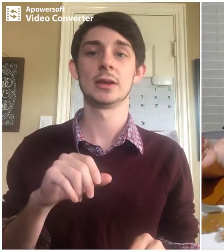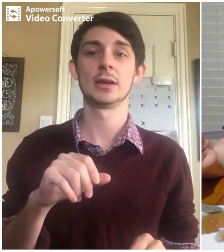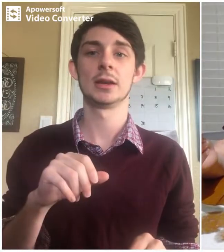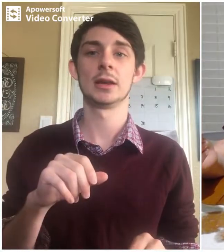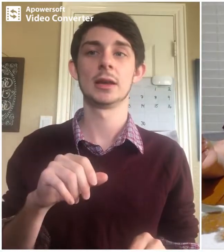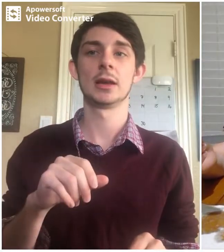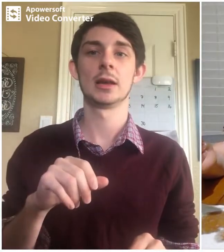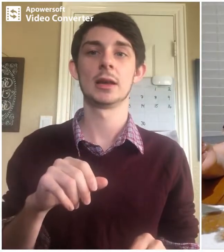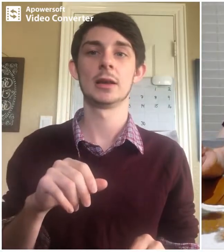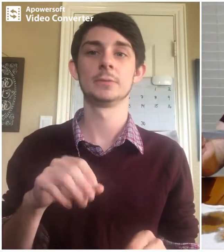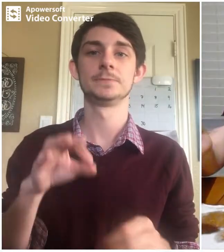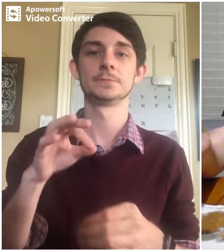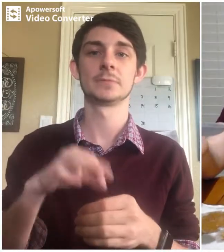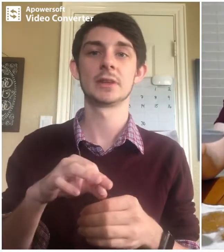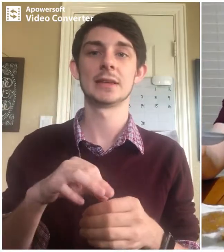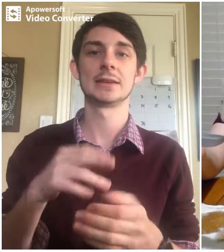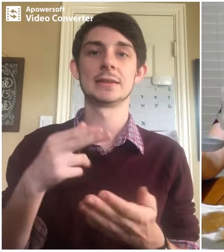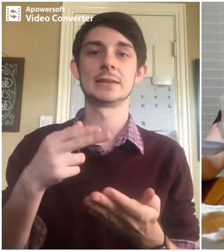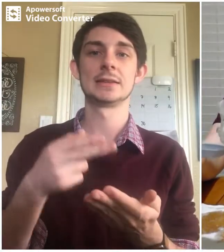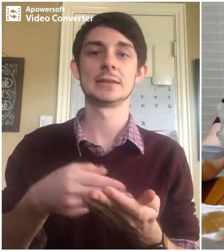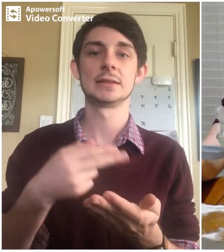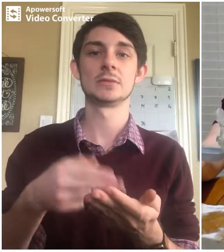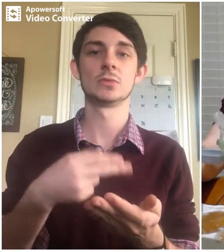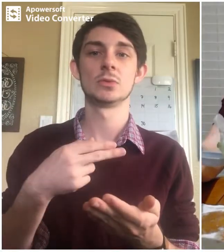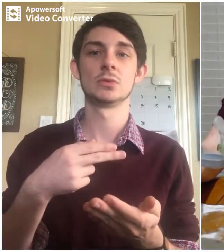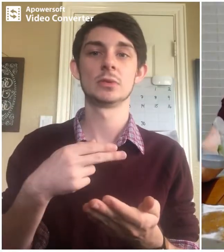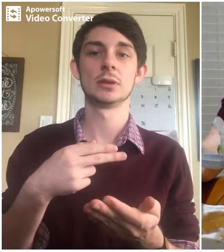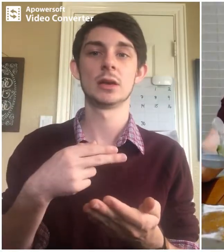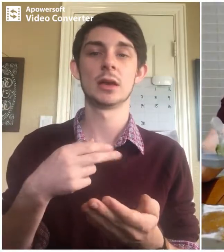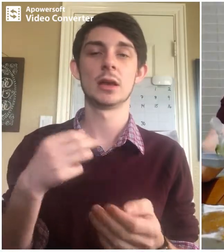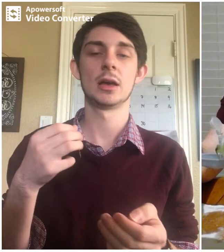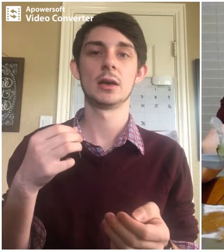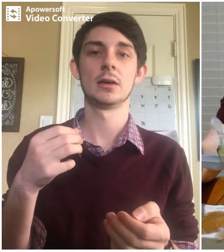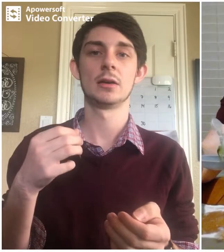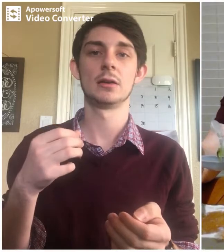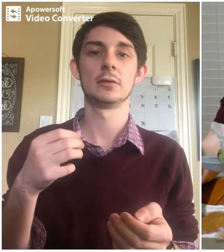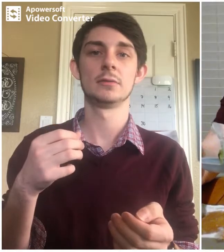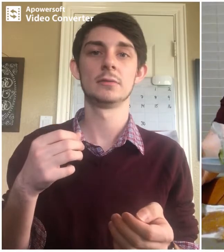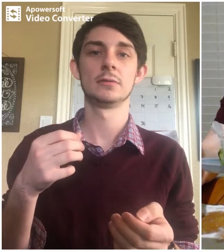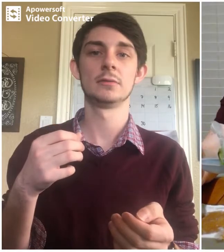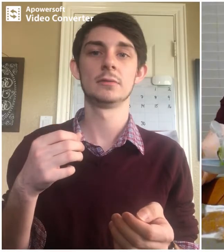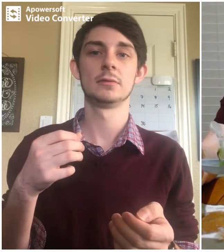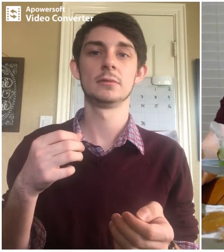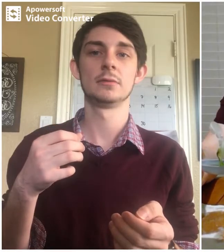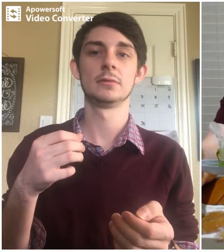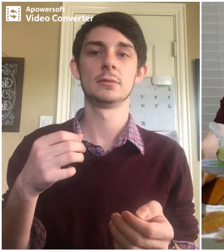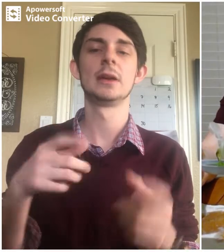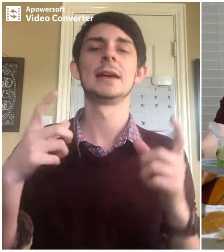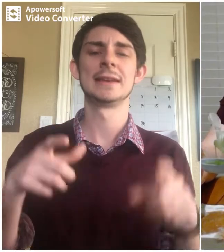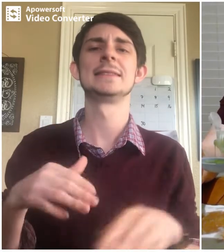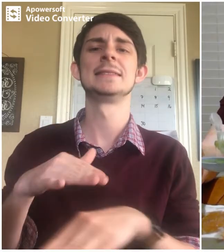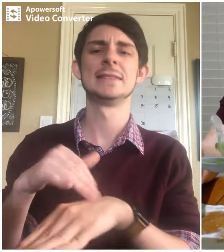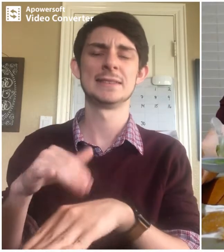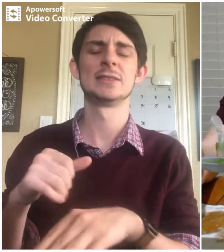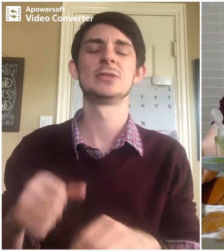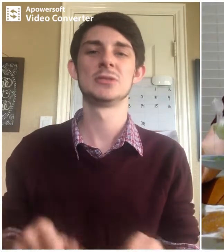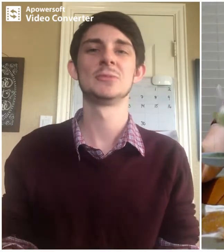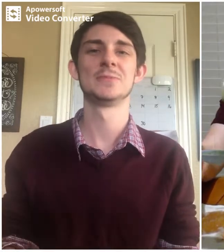So we'll start with this. Here